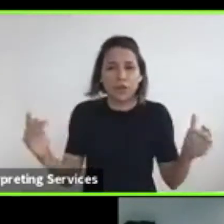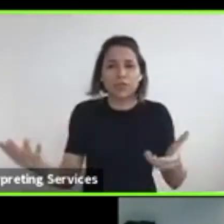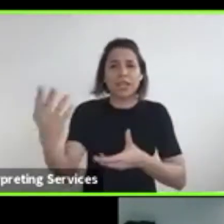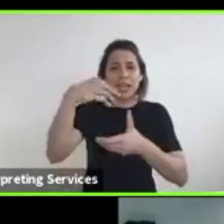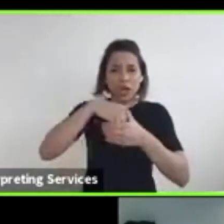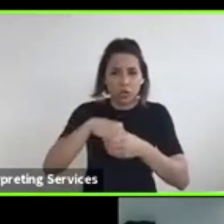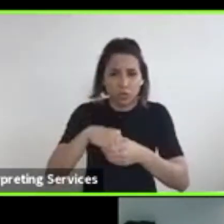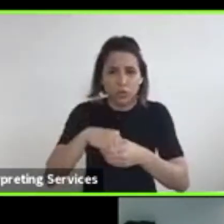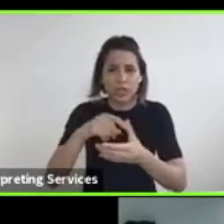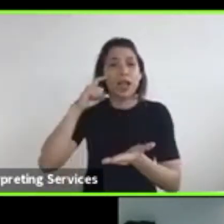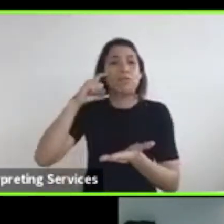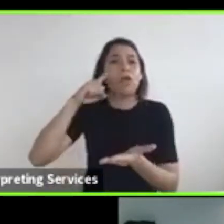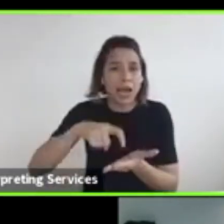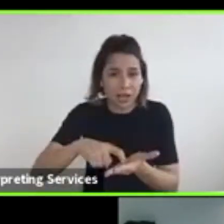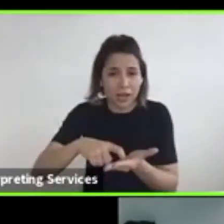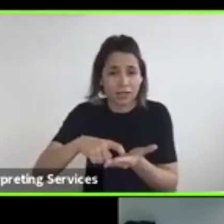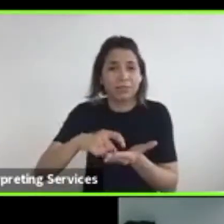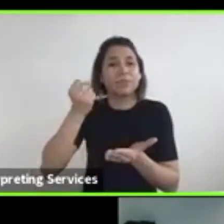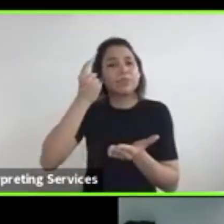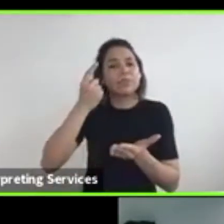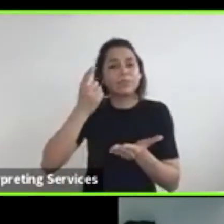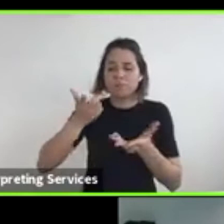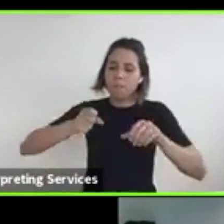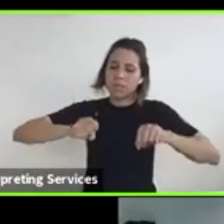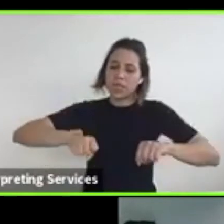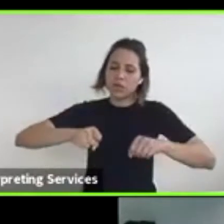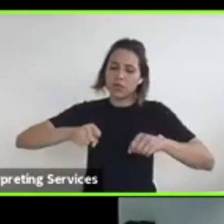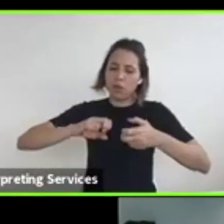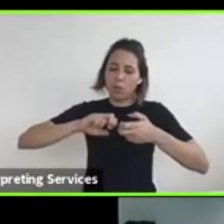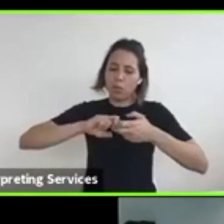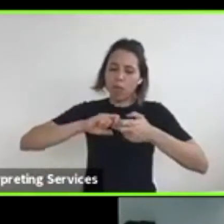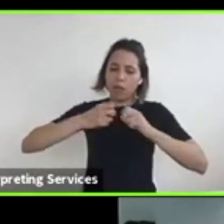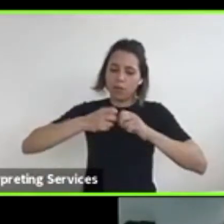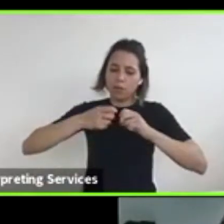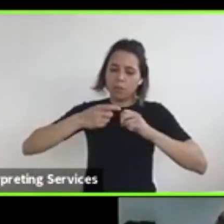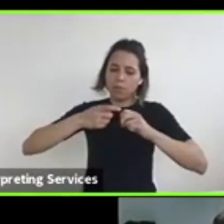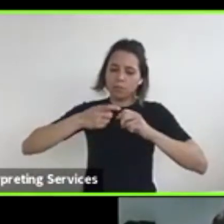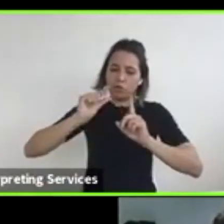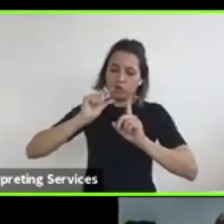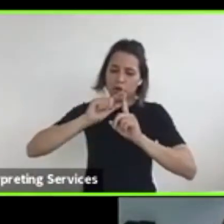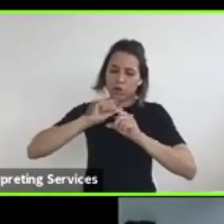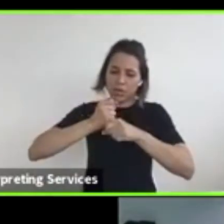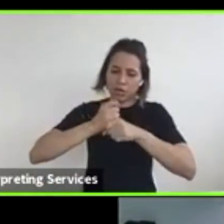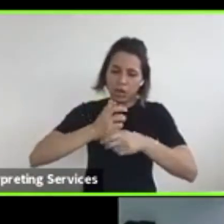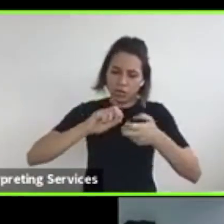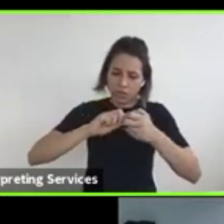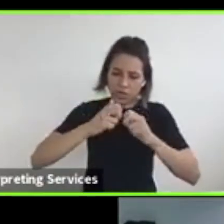THOSE, POTENTIAL PROBLEMATICS OF THOSE TERMS IN MIND. KNOWING NOW, THAT WE ARE ATTEMPTING